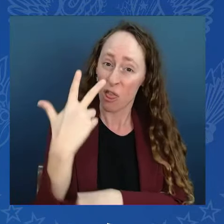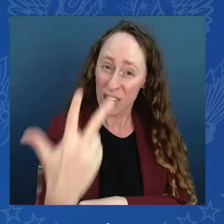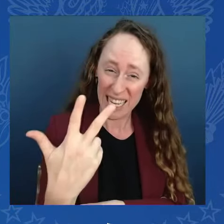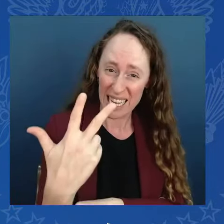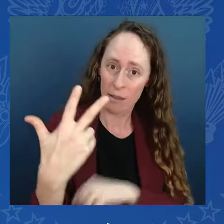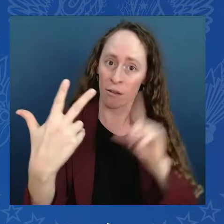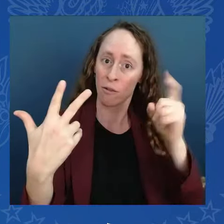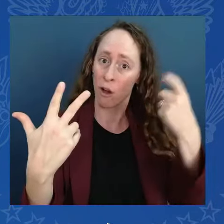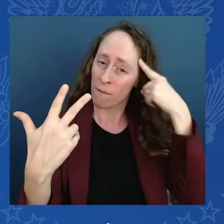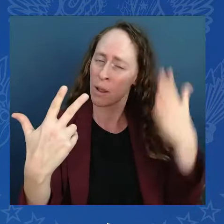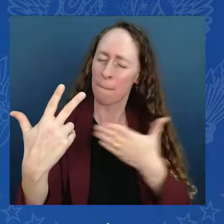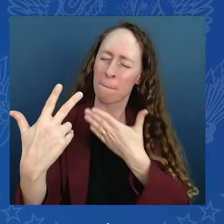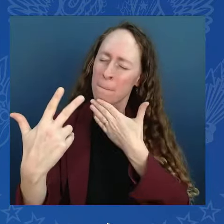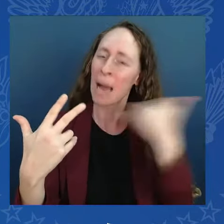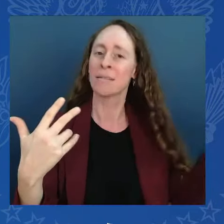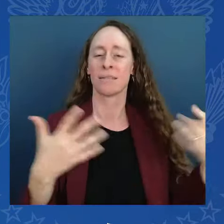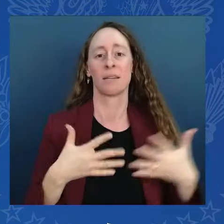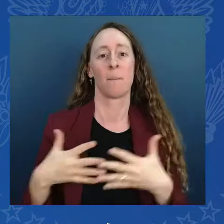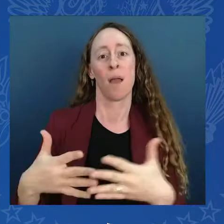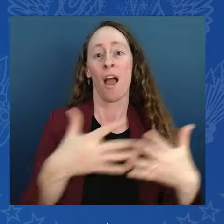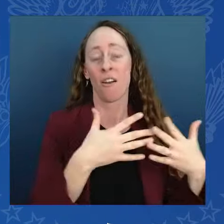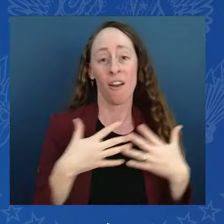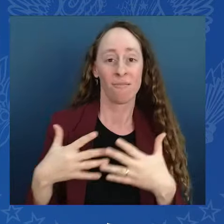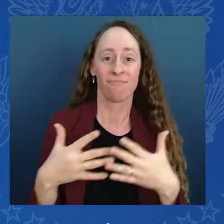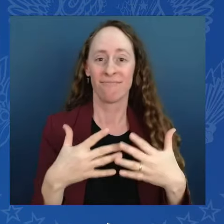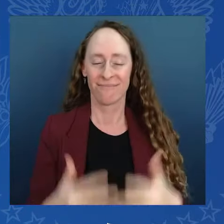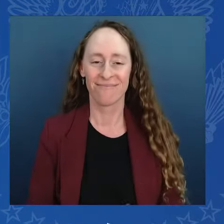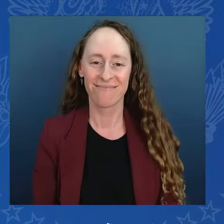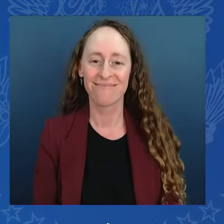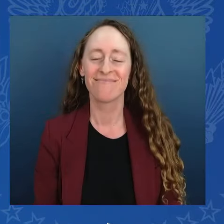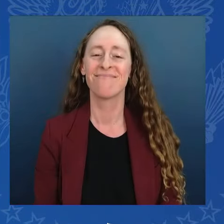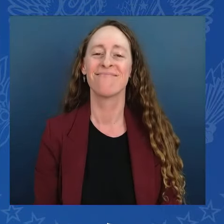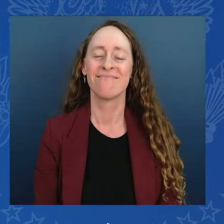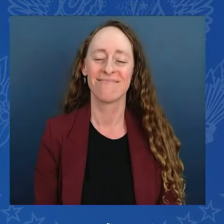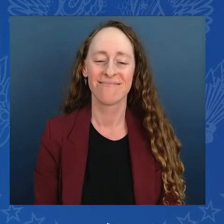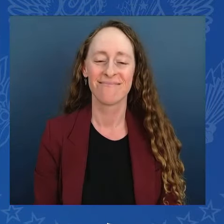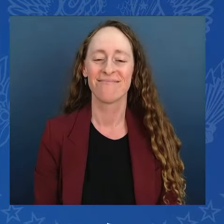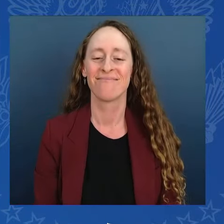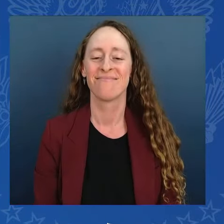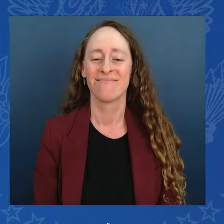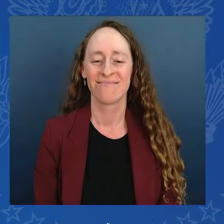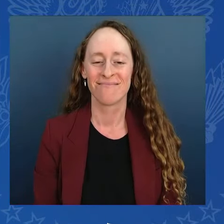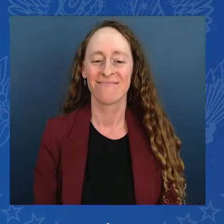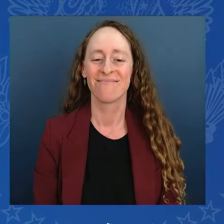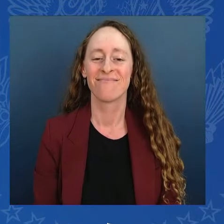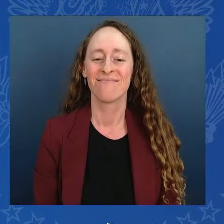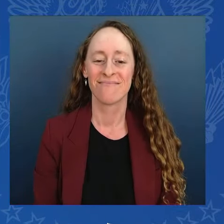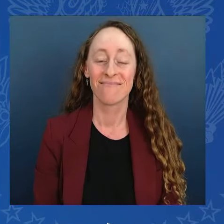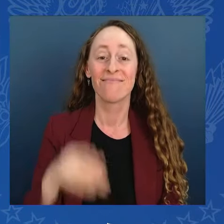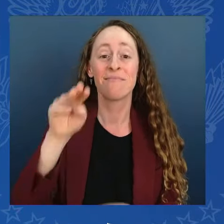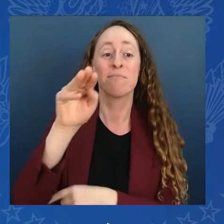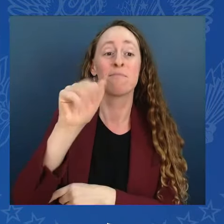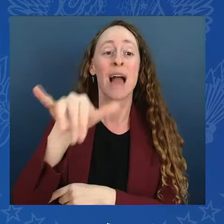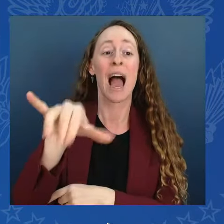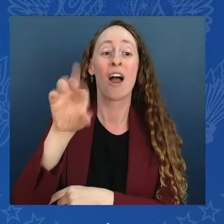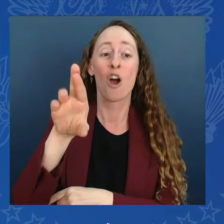And the great mayor, Chevy Johnson -- Chevy, I tell you, you're one of the best mayors, pal.